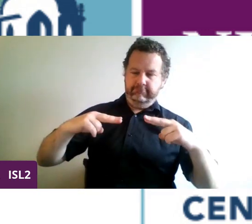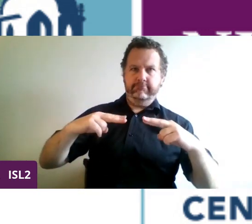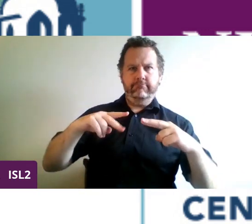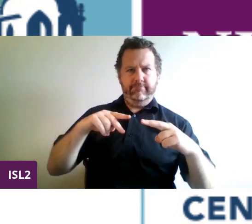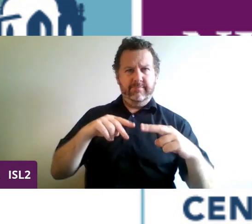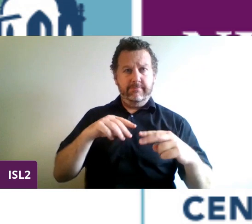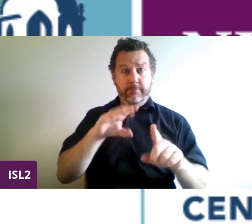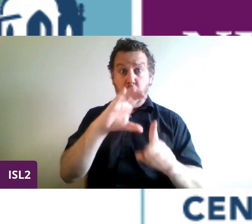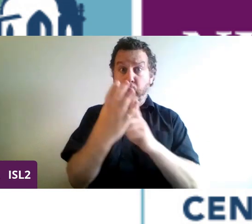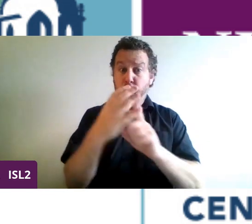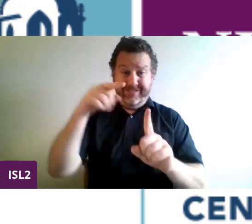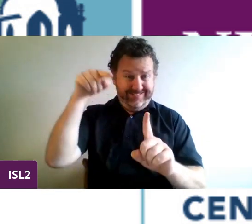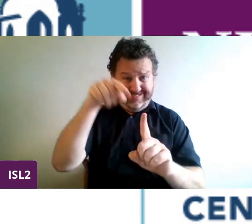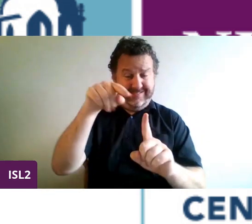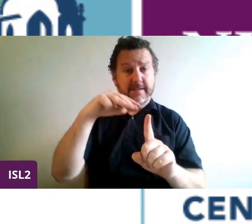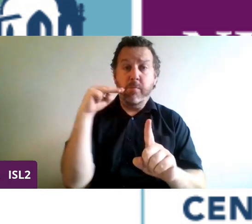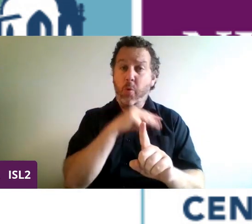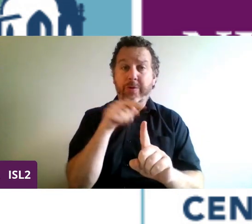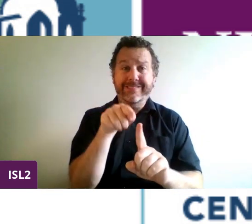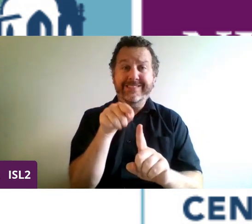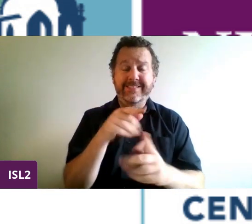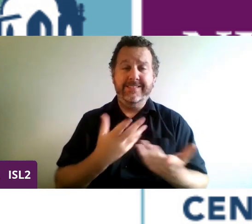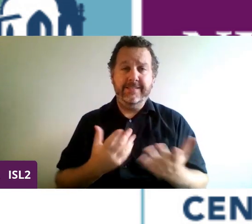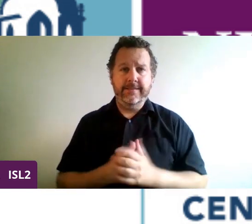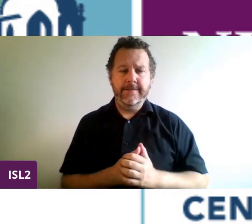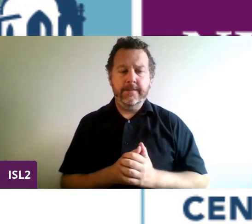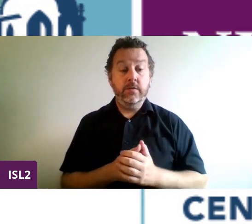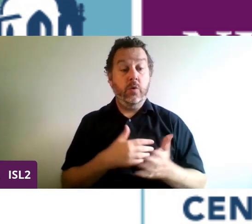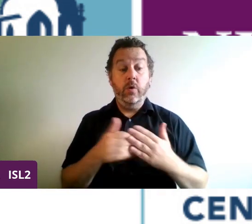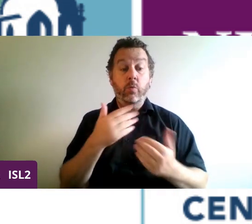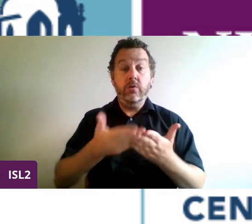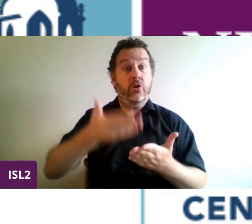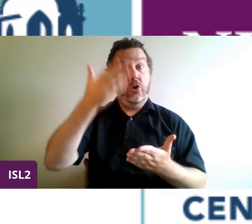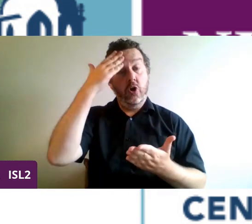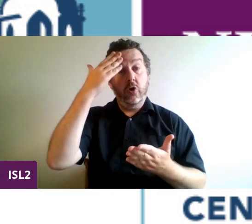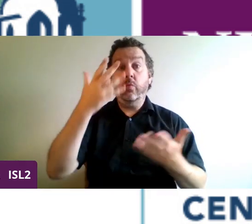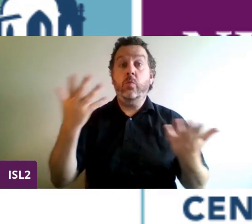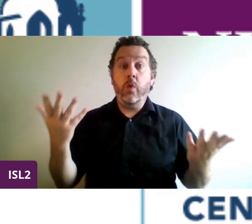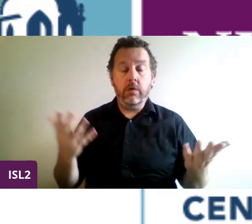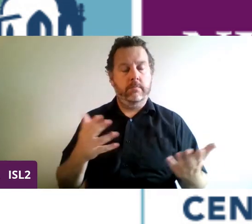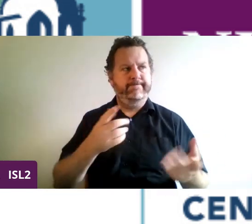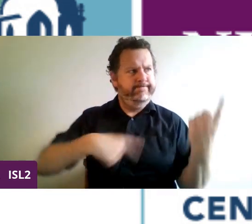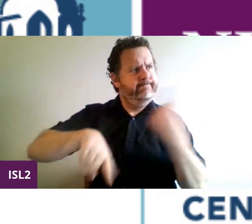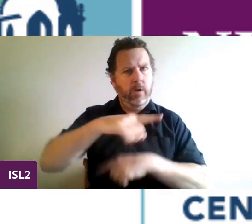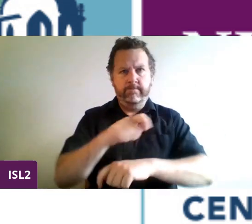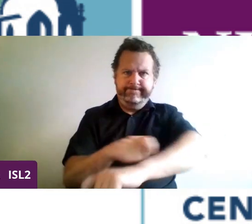The lesson to take is one of let's raise awareness. Let's push harder now.